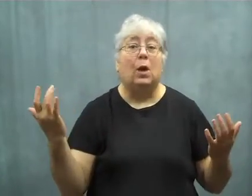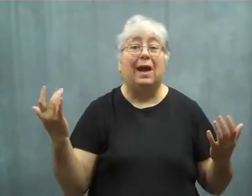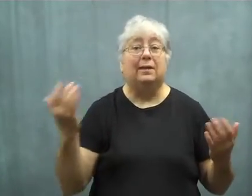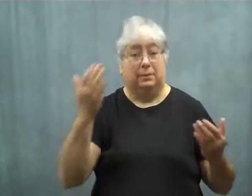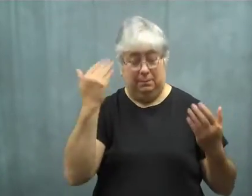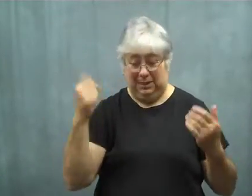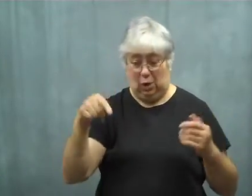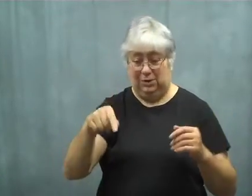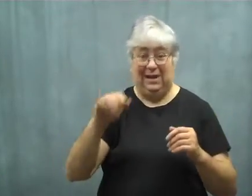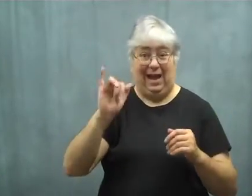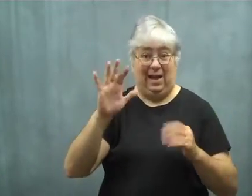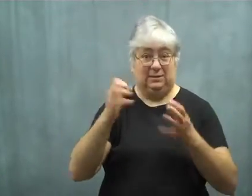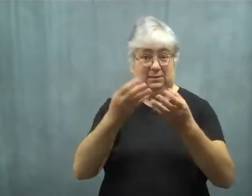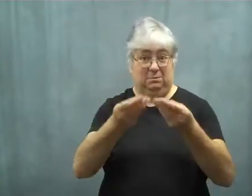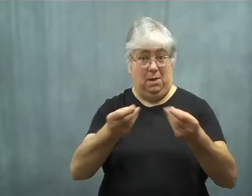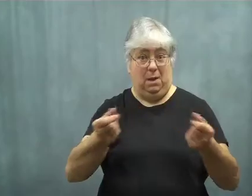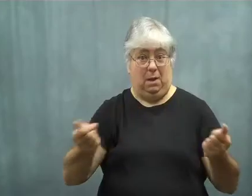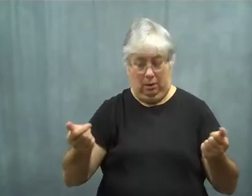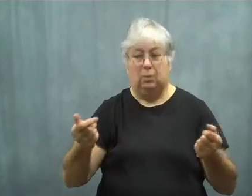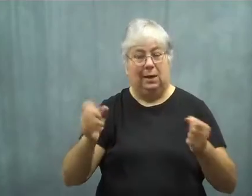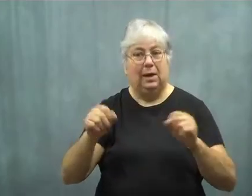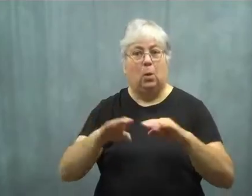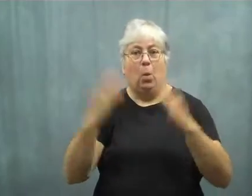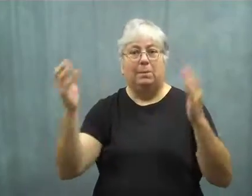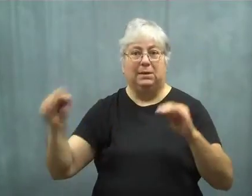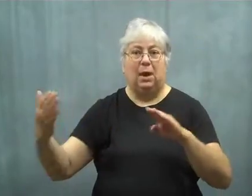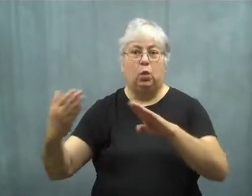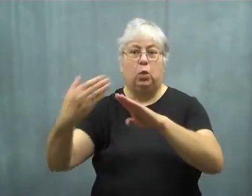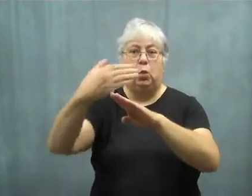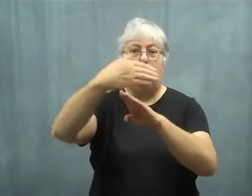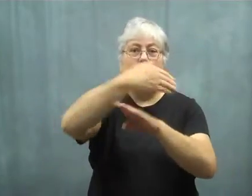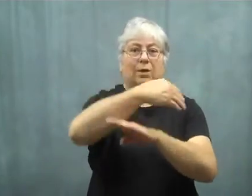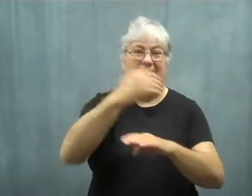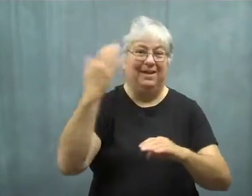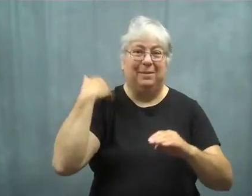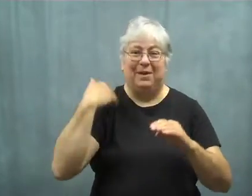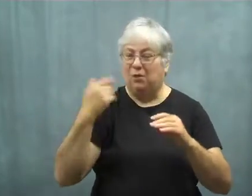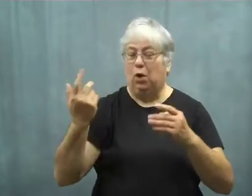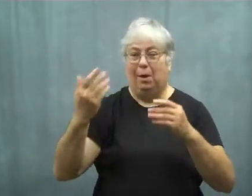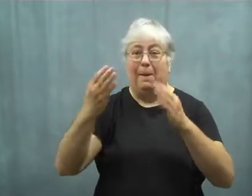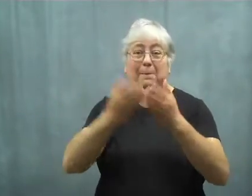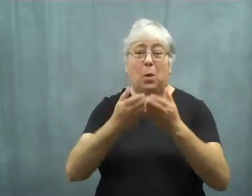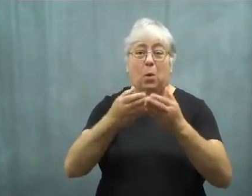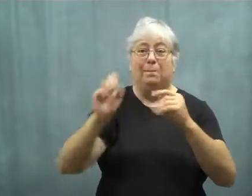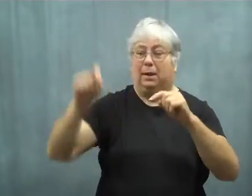The melting ice has opened up a passage for ships.